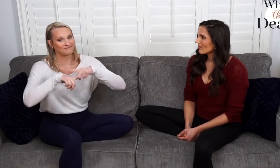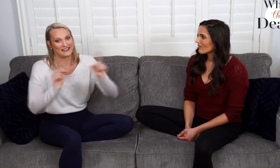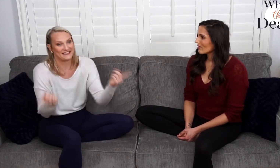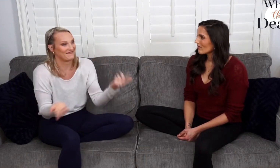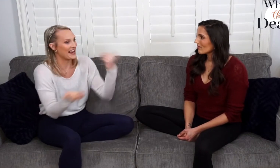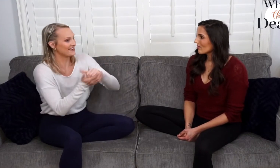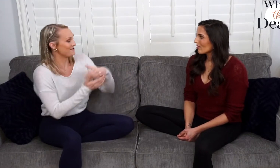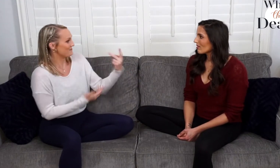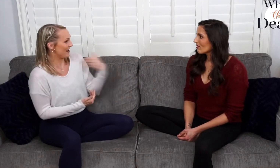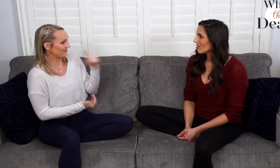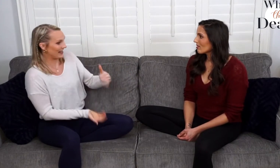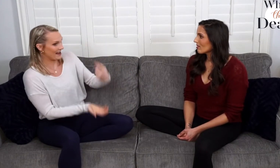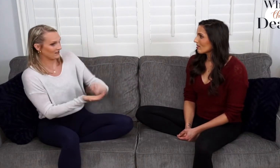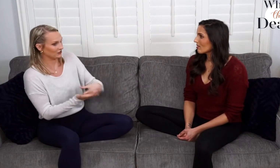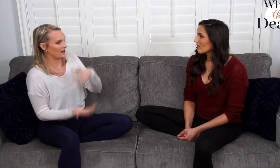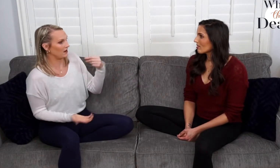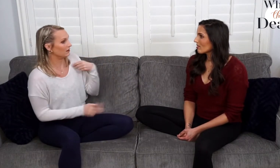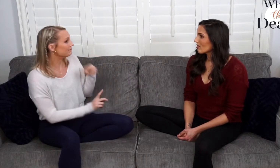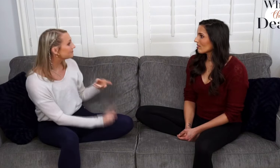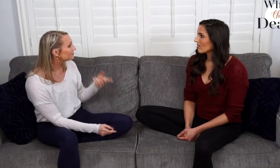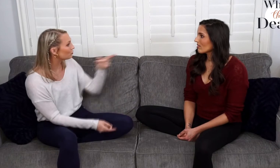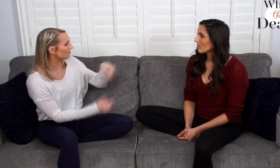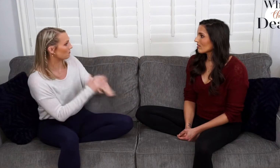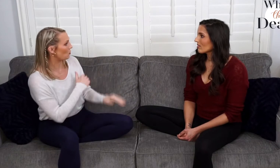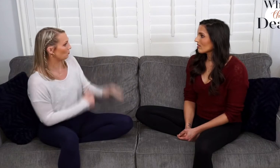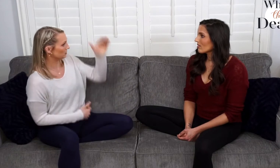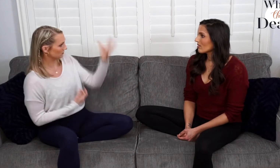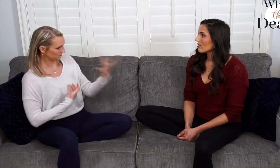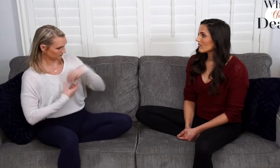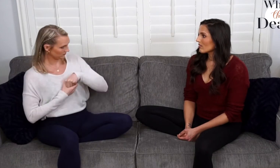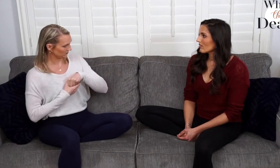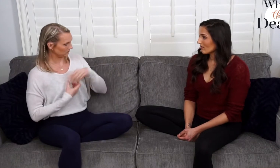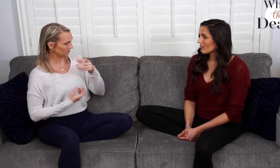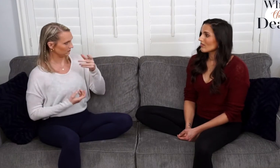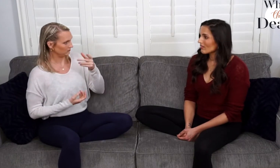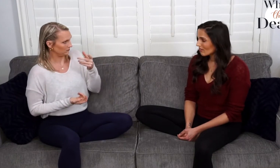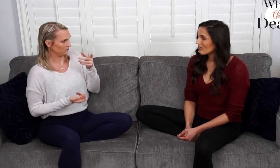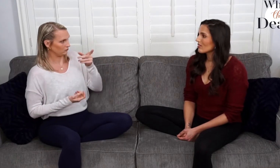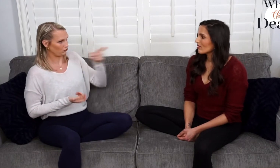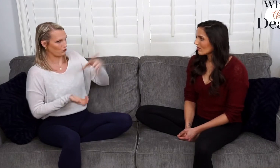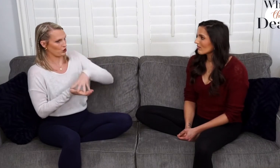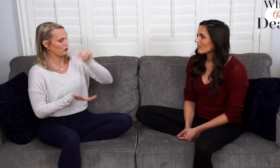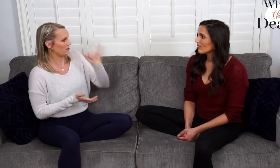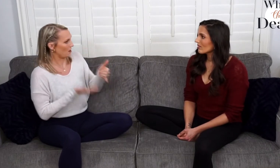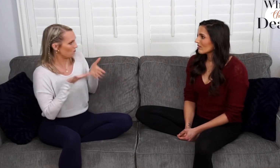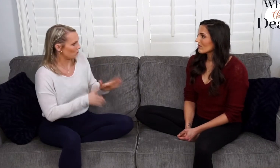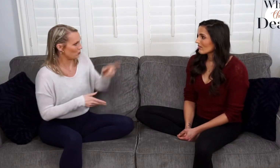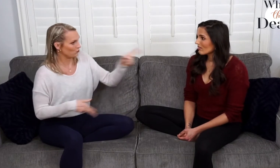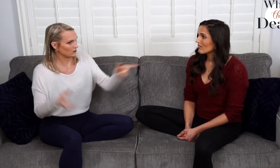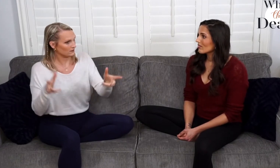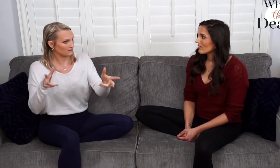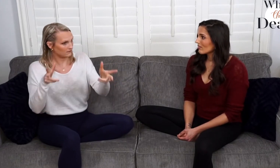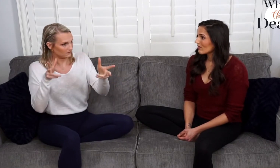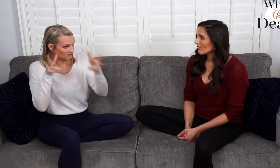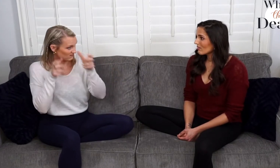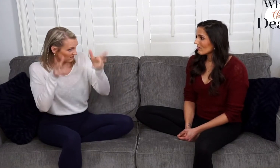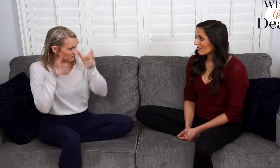But again, you and I had that conversation in I acknowledge that you grew up with that and you learn that way with your receptive skills